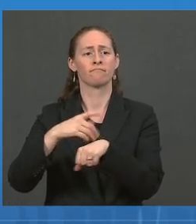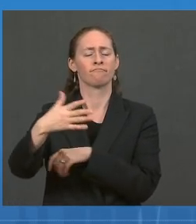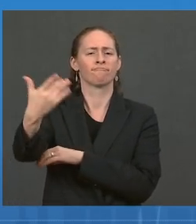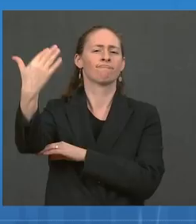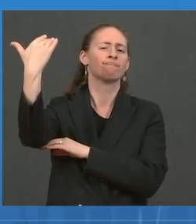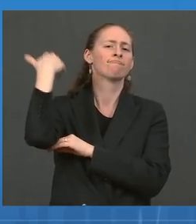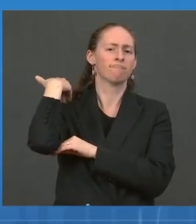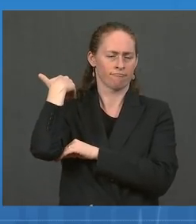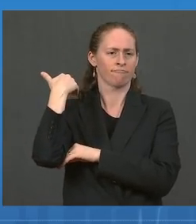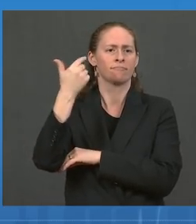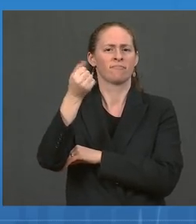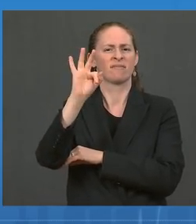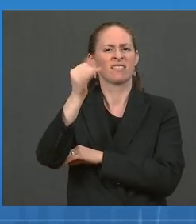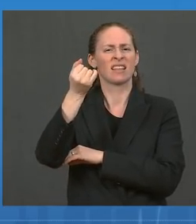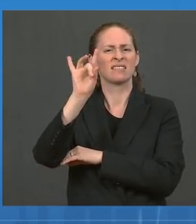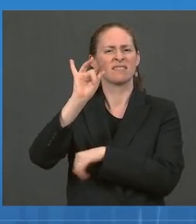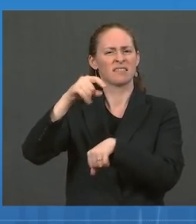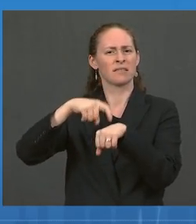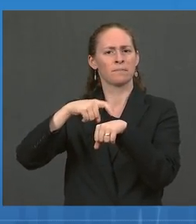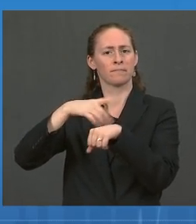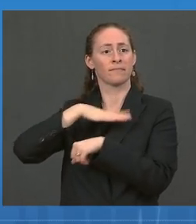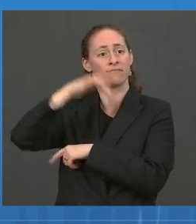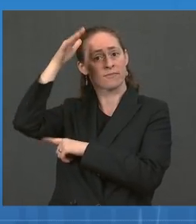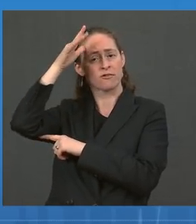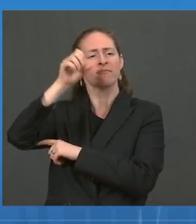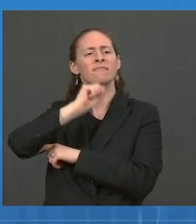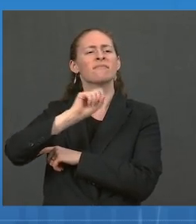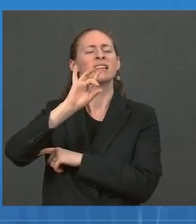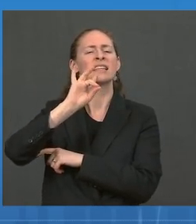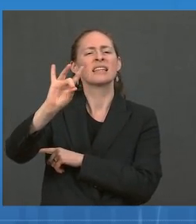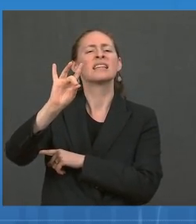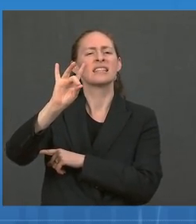when the historic influenza pandemic occurred.